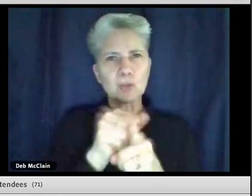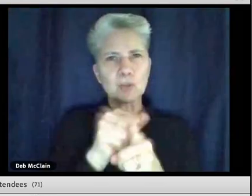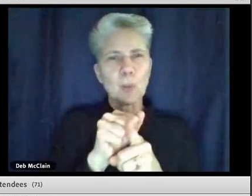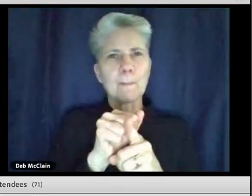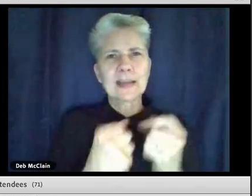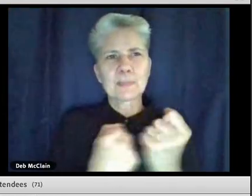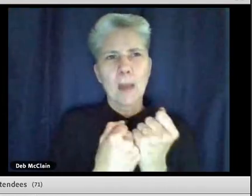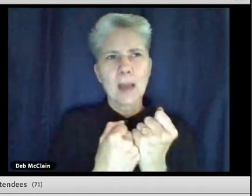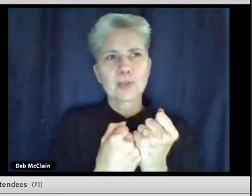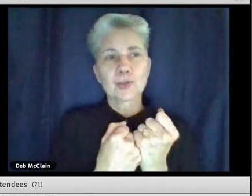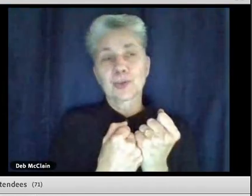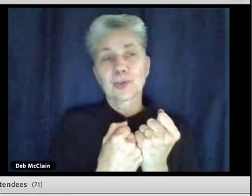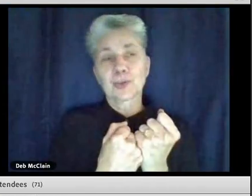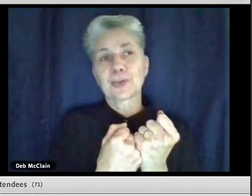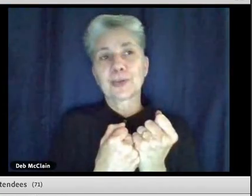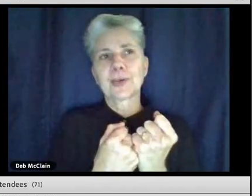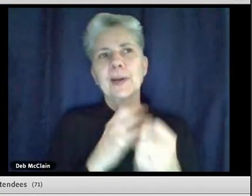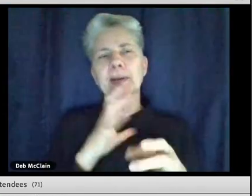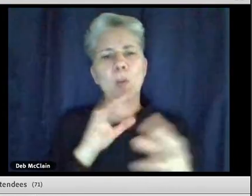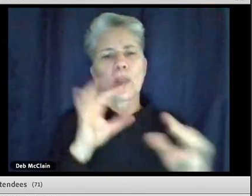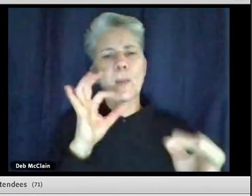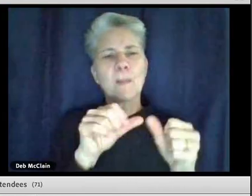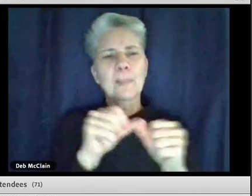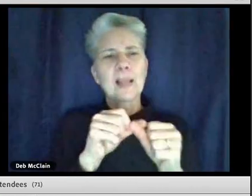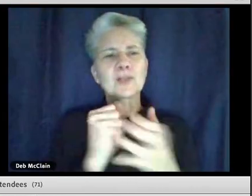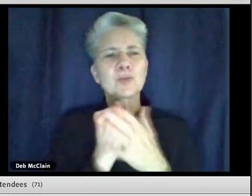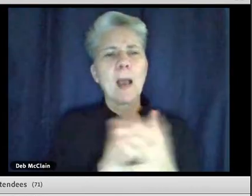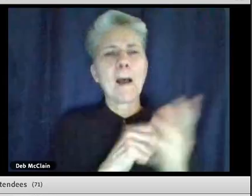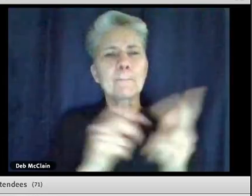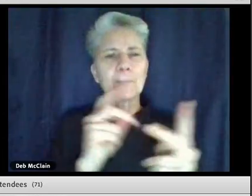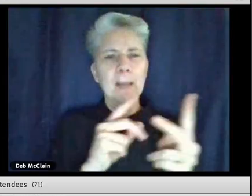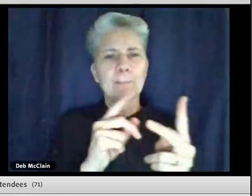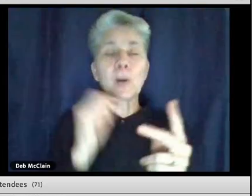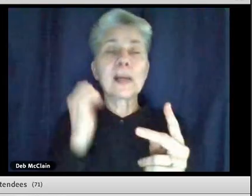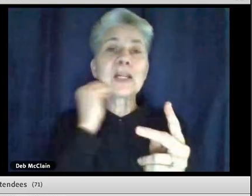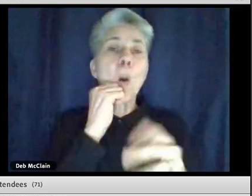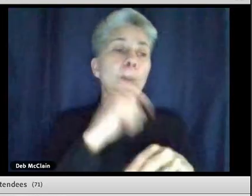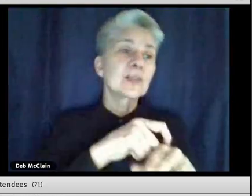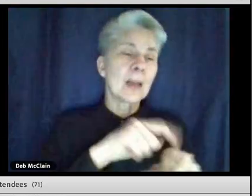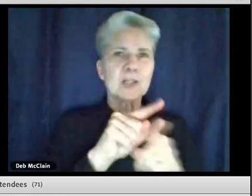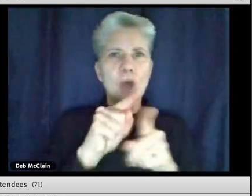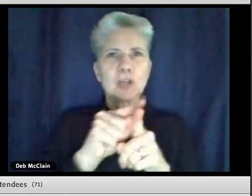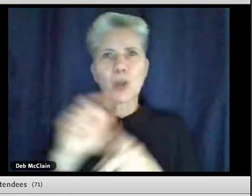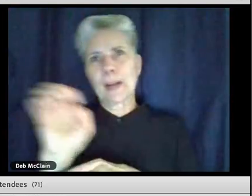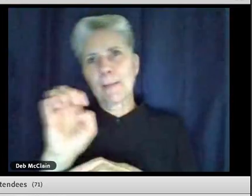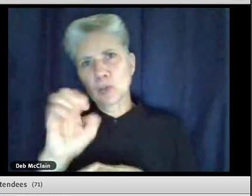what is the political bias of social message, and they're duped by sponsored content. So again, we're in the perfect spot